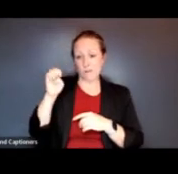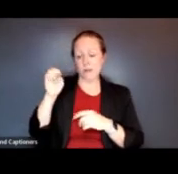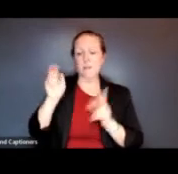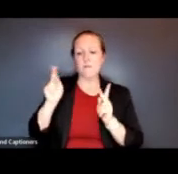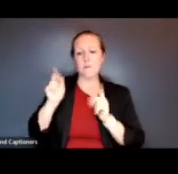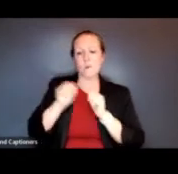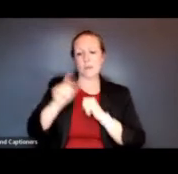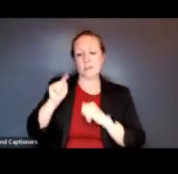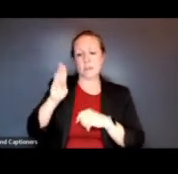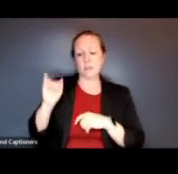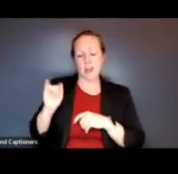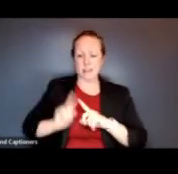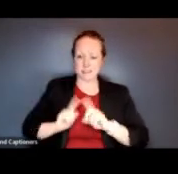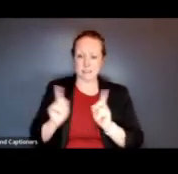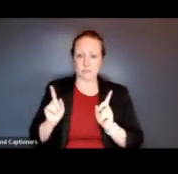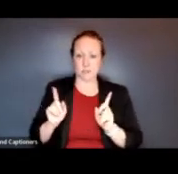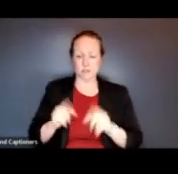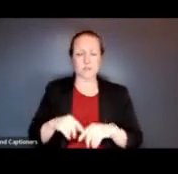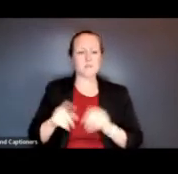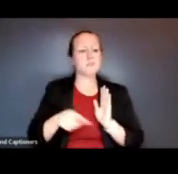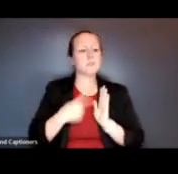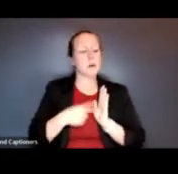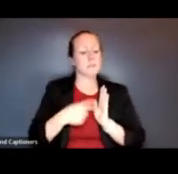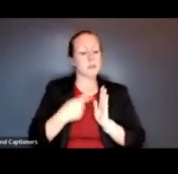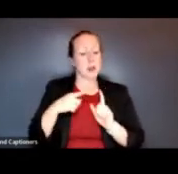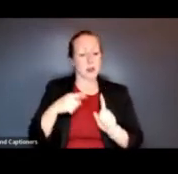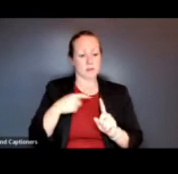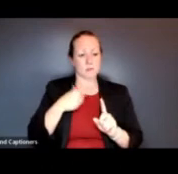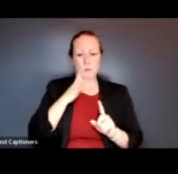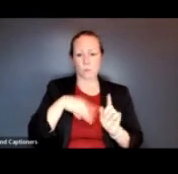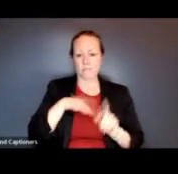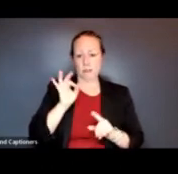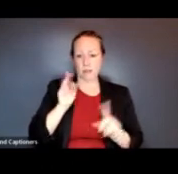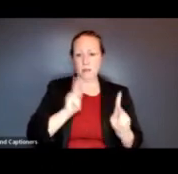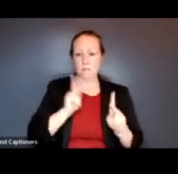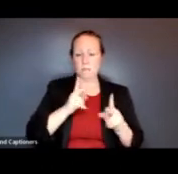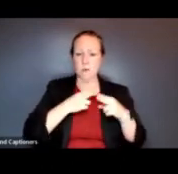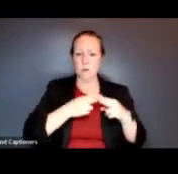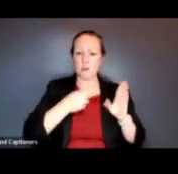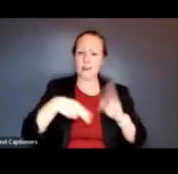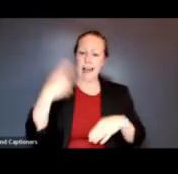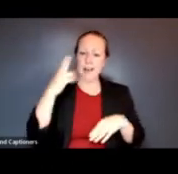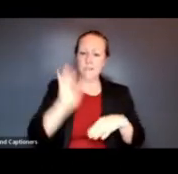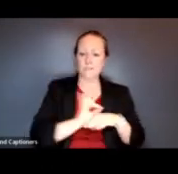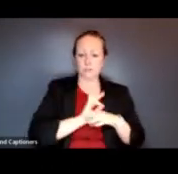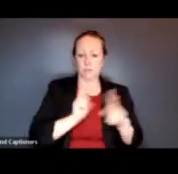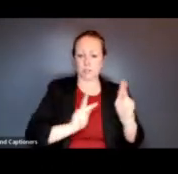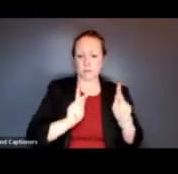sometimes you may find that it is usually the ones that we refer to as higher functioning people, the ones that have